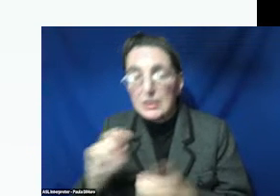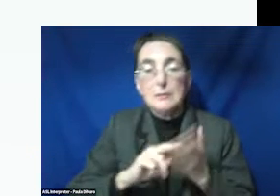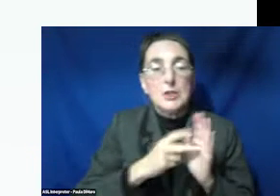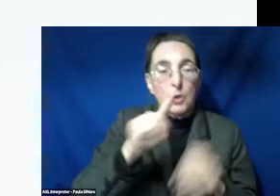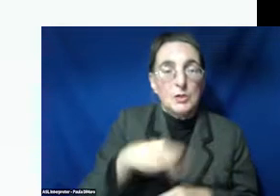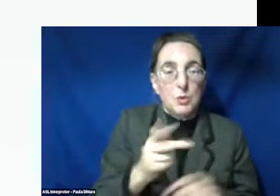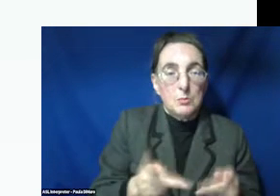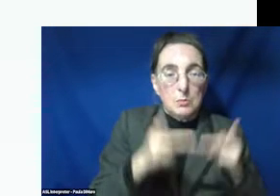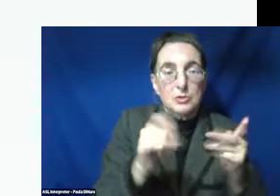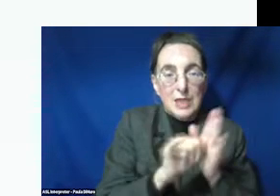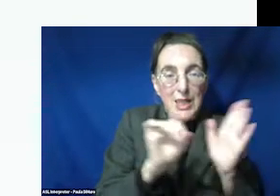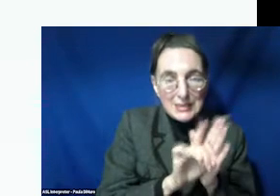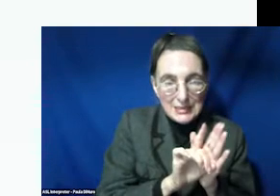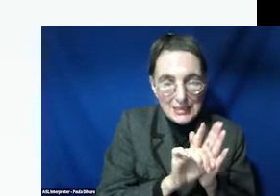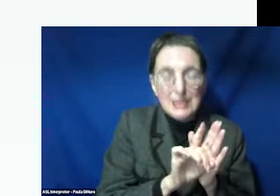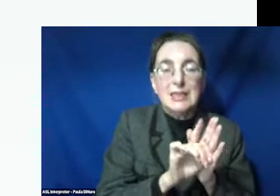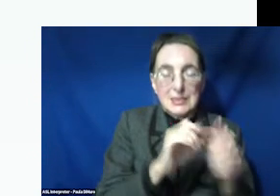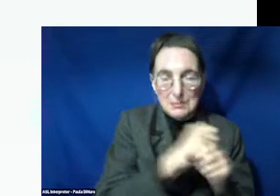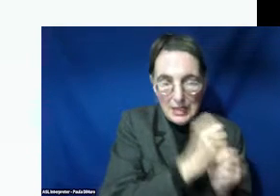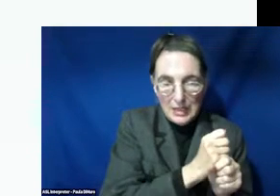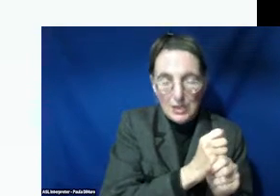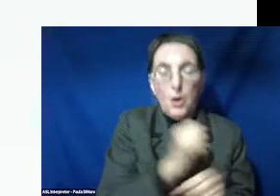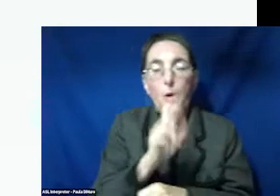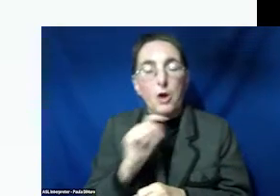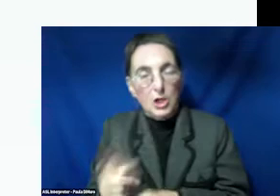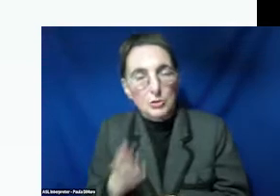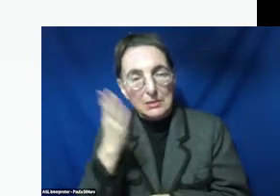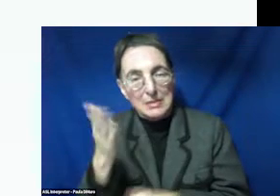Or are you submitting separately with other organizations?